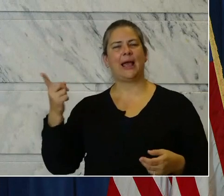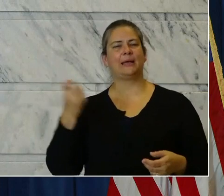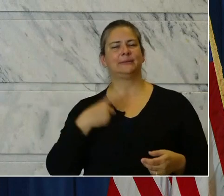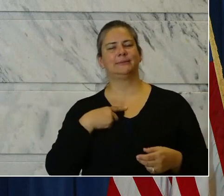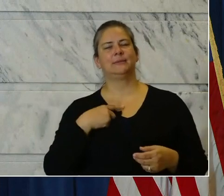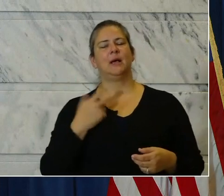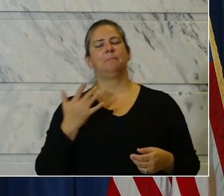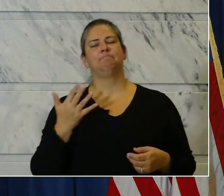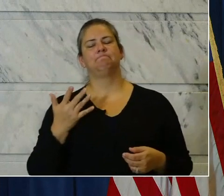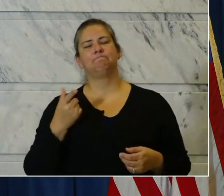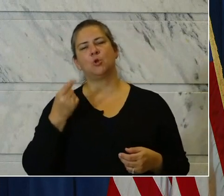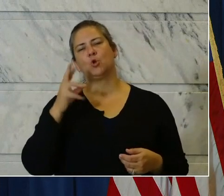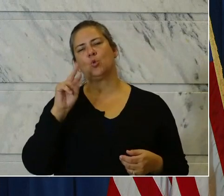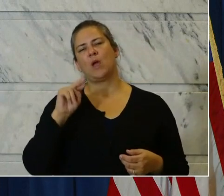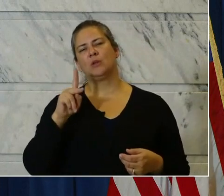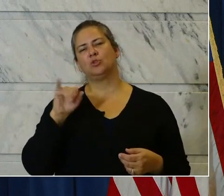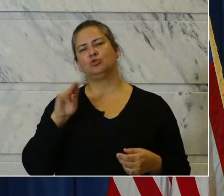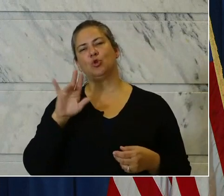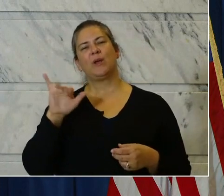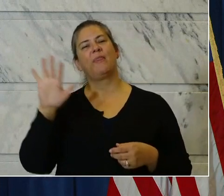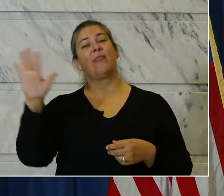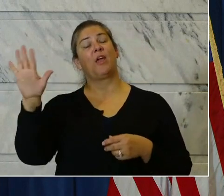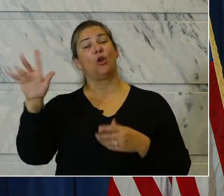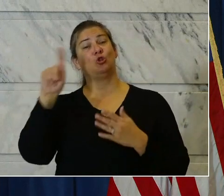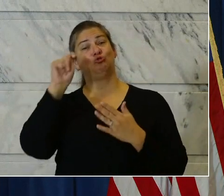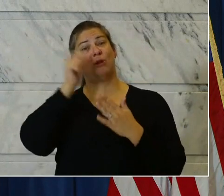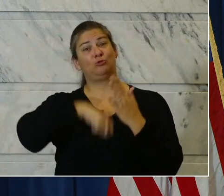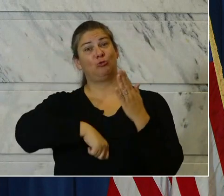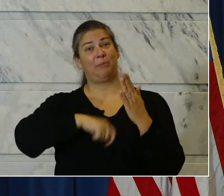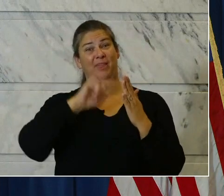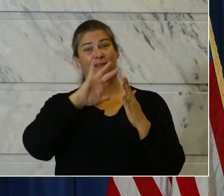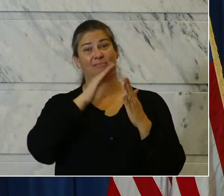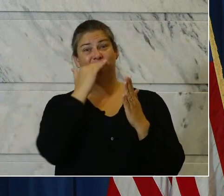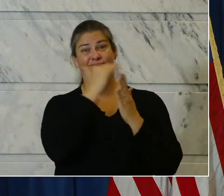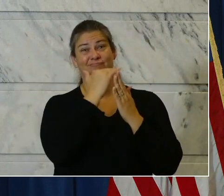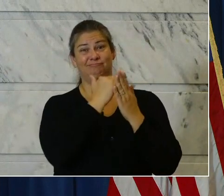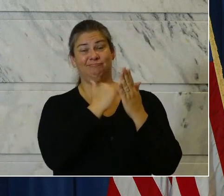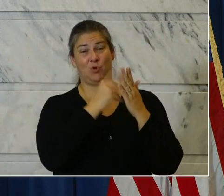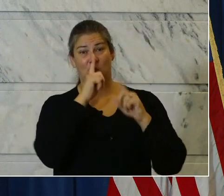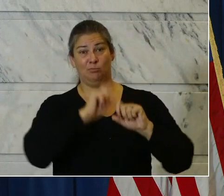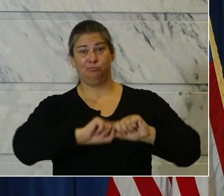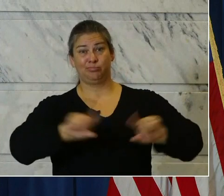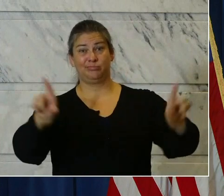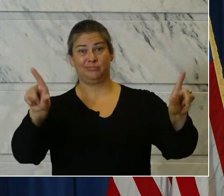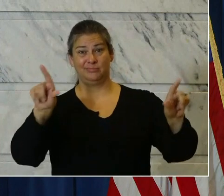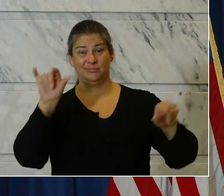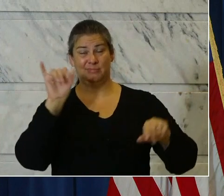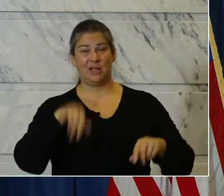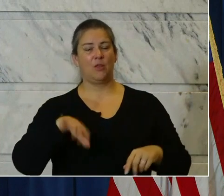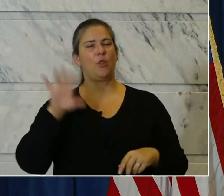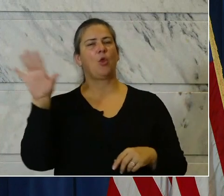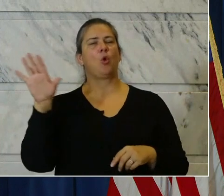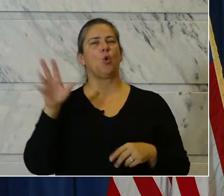IN ANY PLANNED TO USE NATIONAL